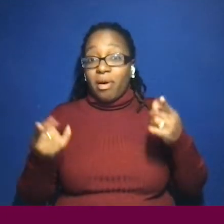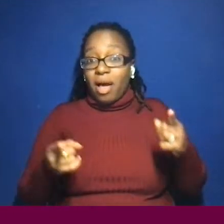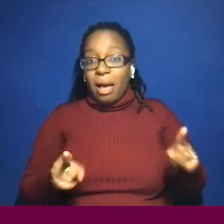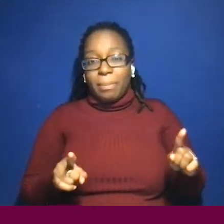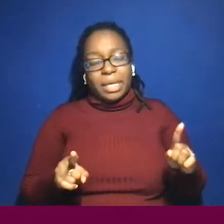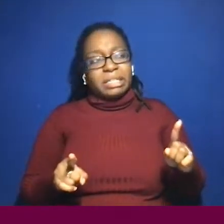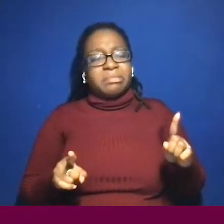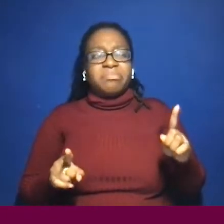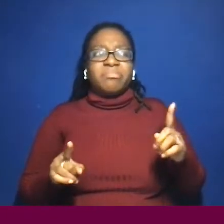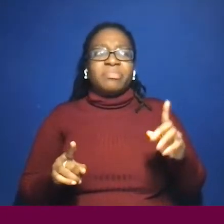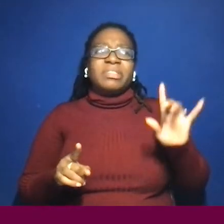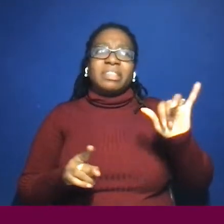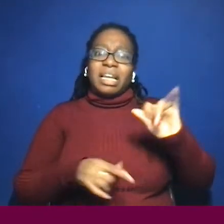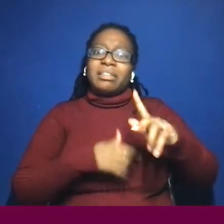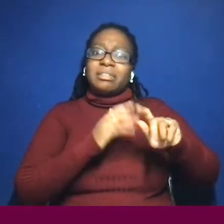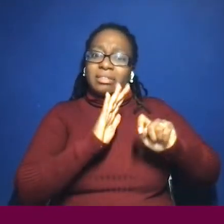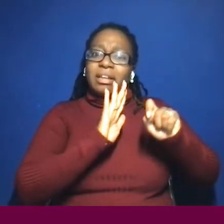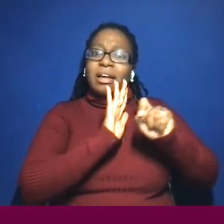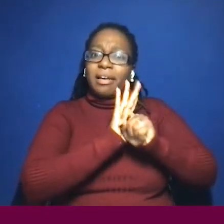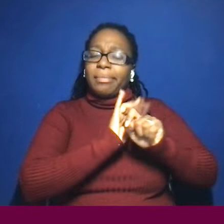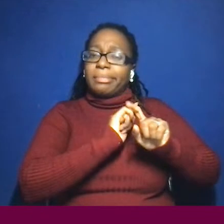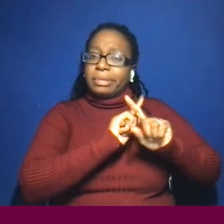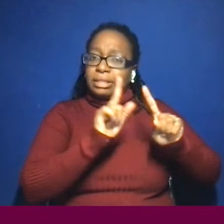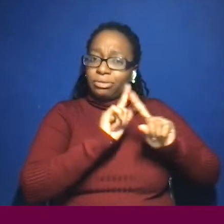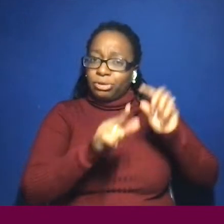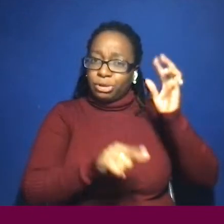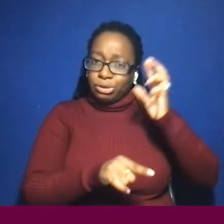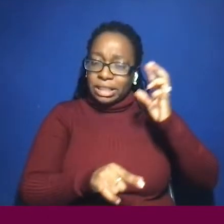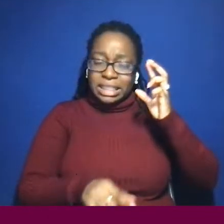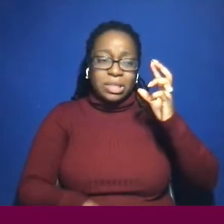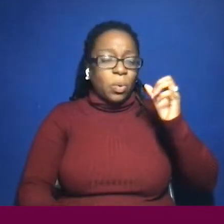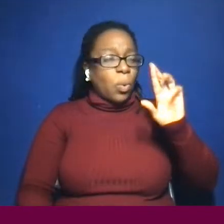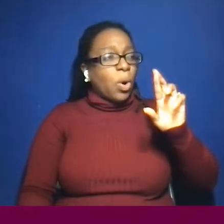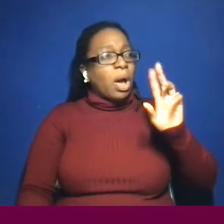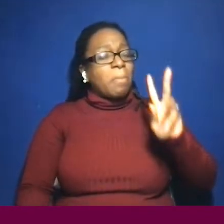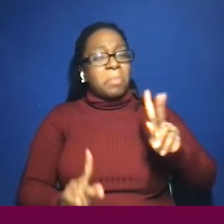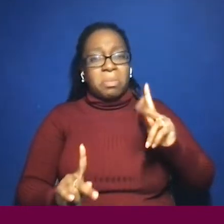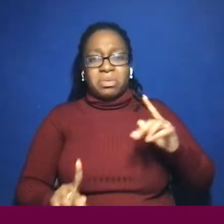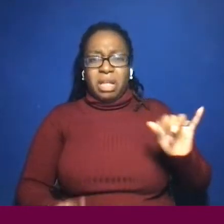were different accounts at that time or just a lot of people saying this couldn't have happened,